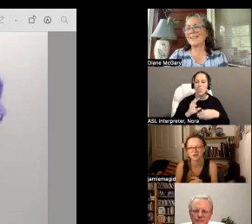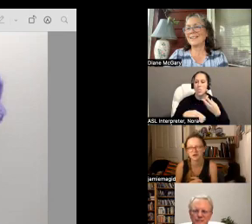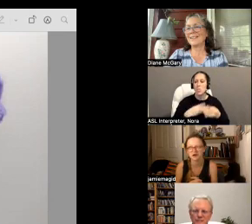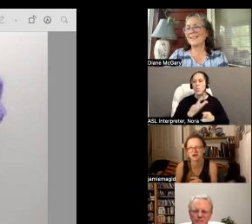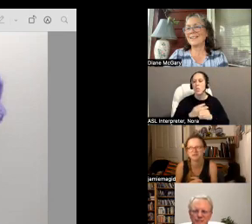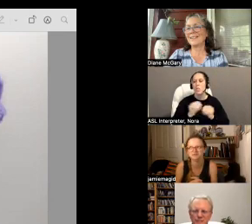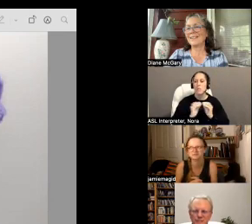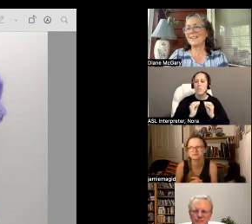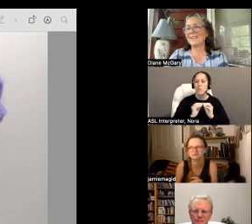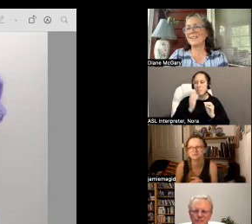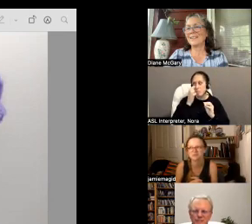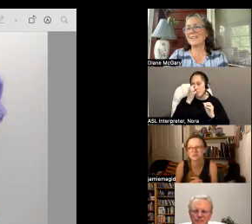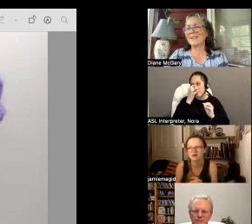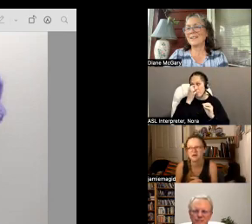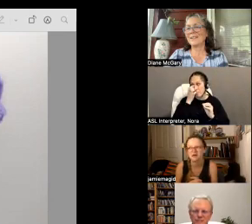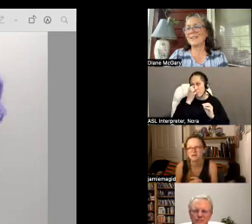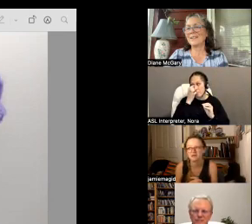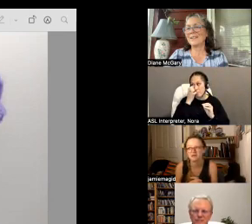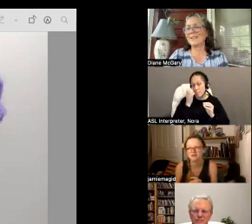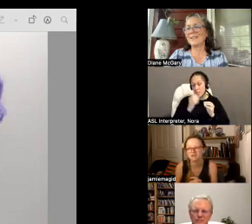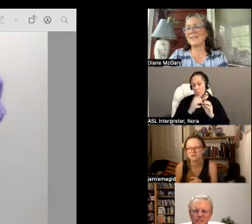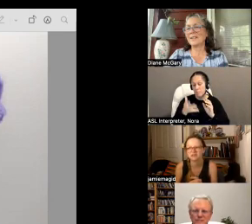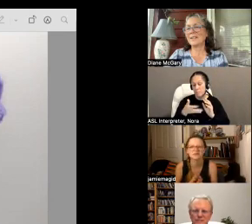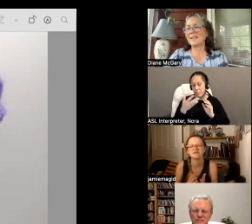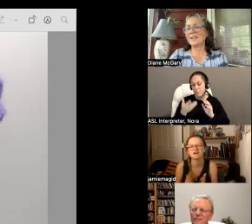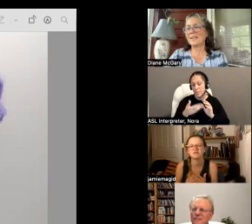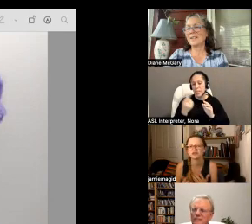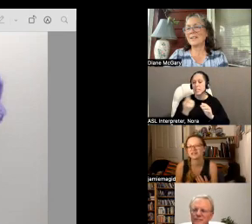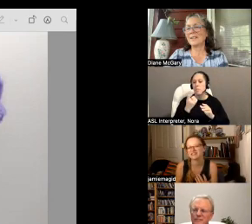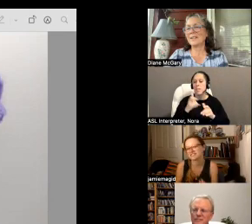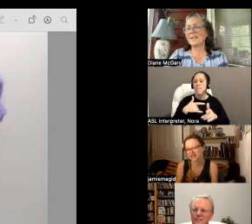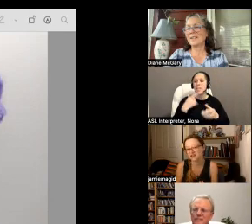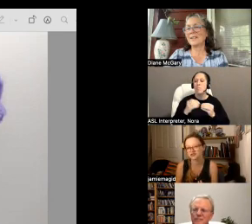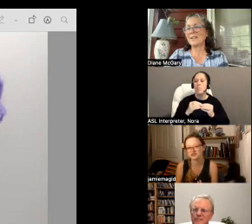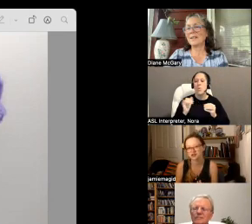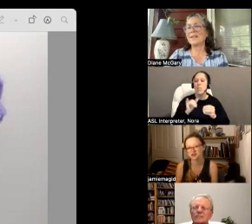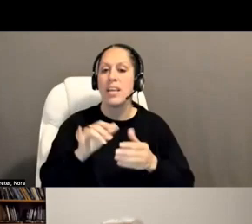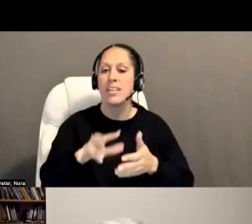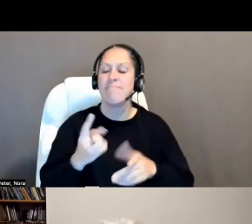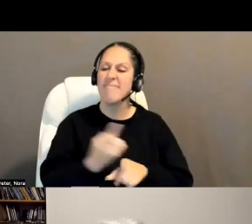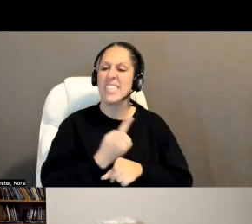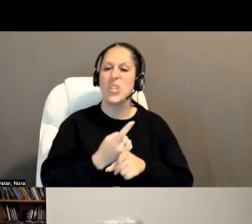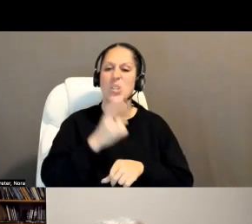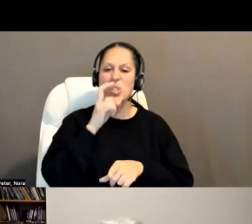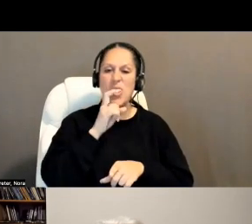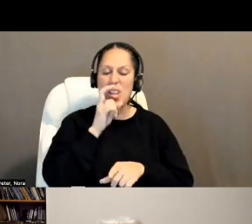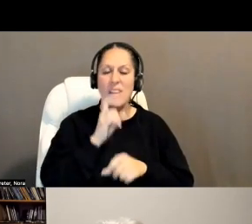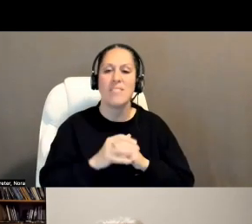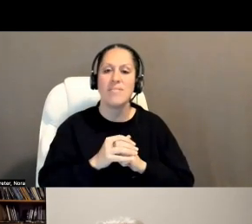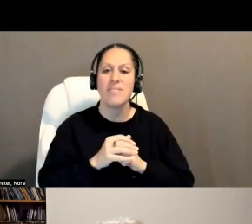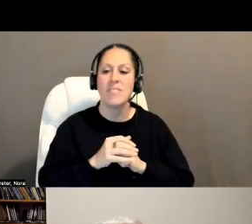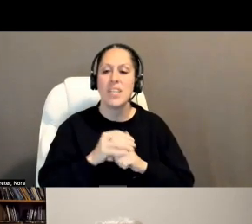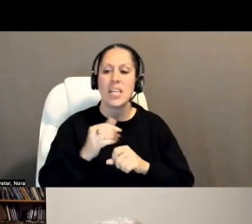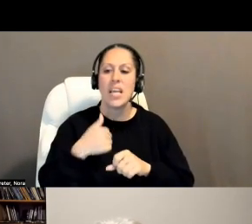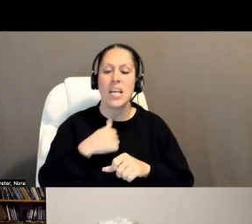more, um, something that felt more like a standard doll. Um, so I, I don't think I sent